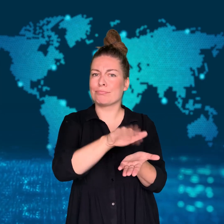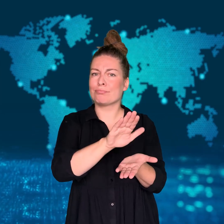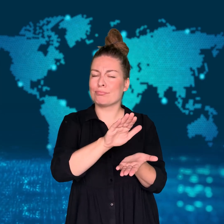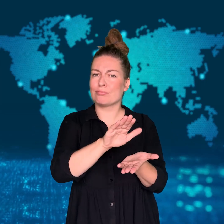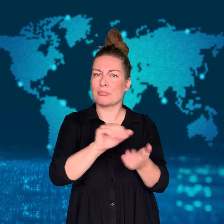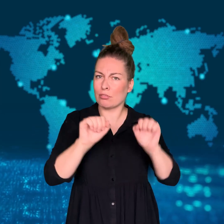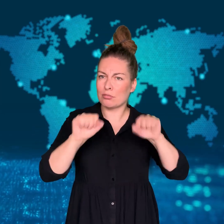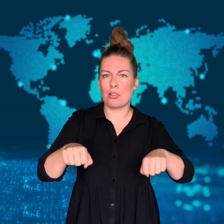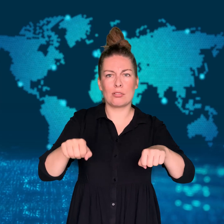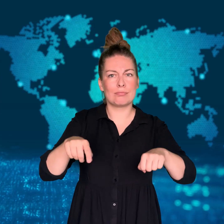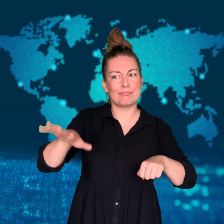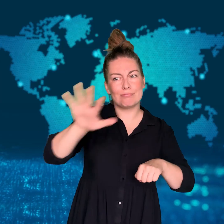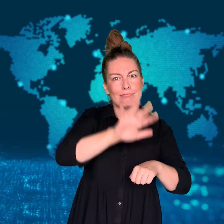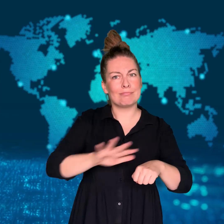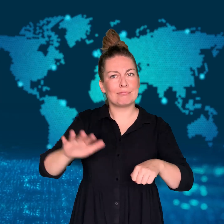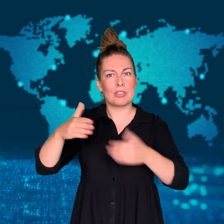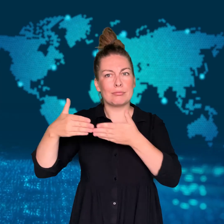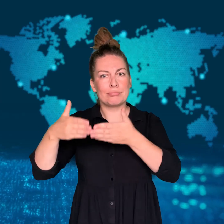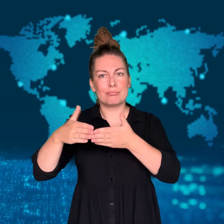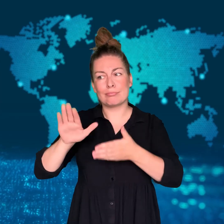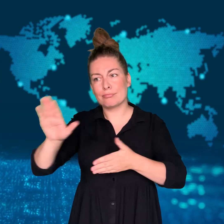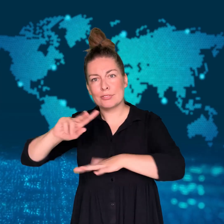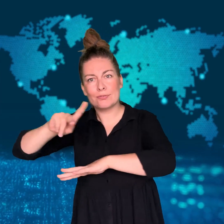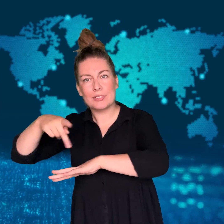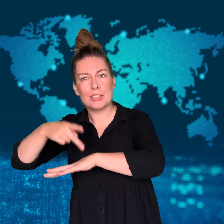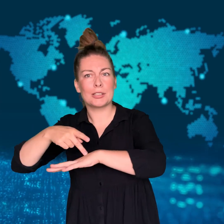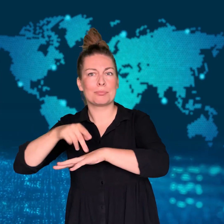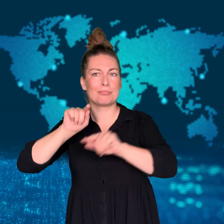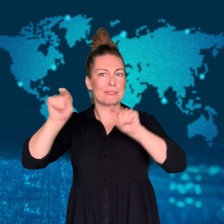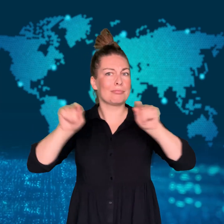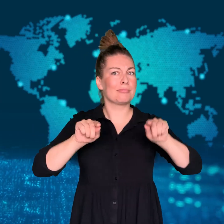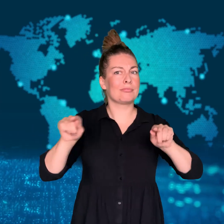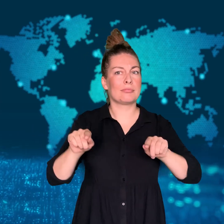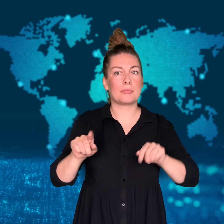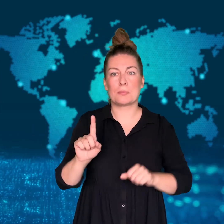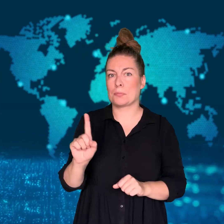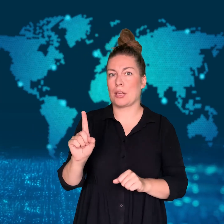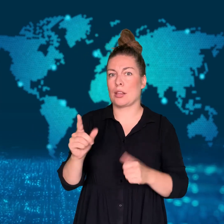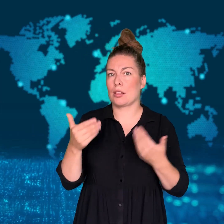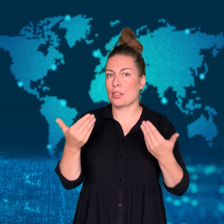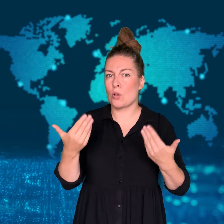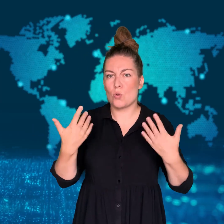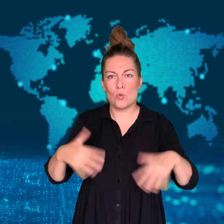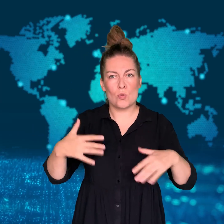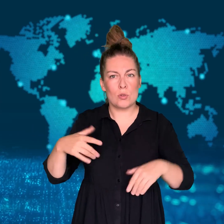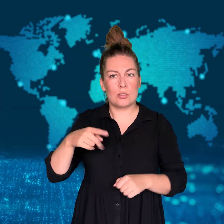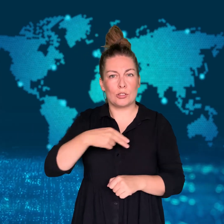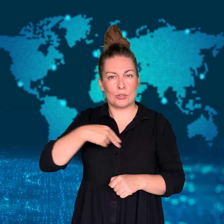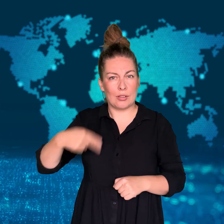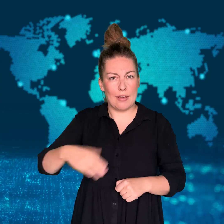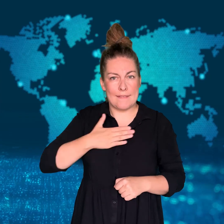and the Philippines claim sovereignty over the shoal.